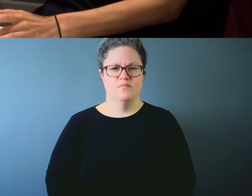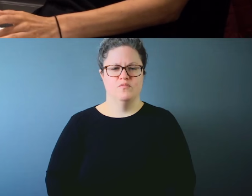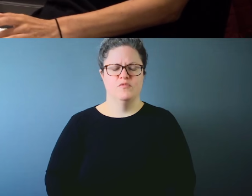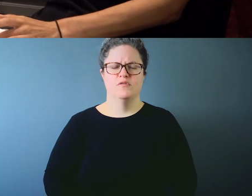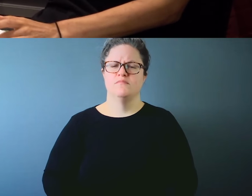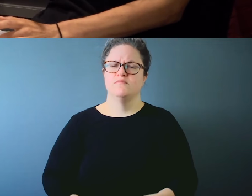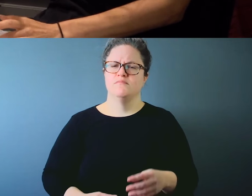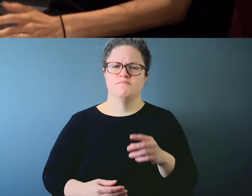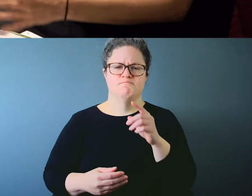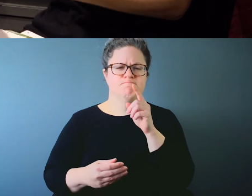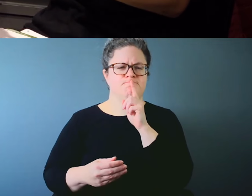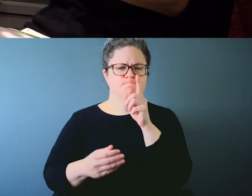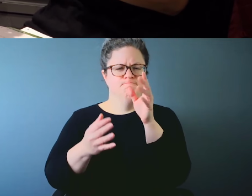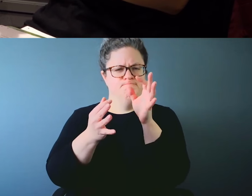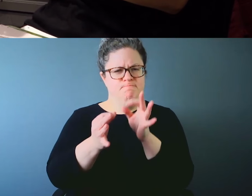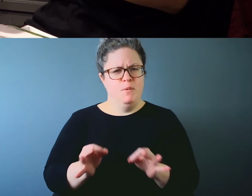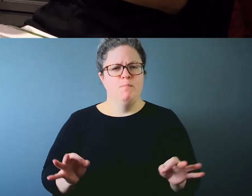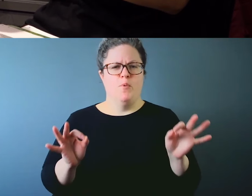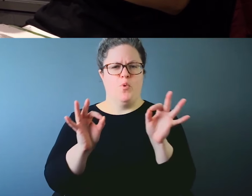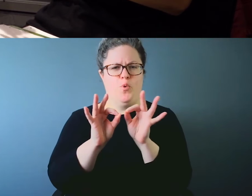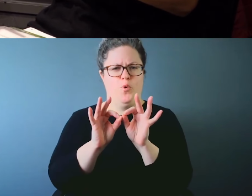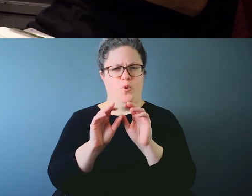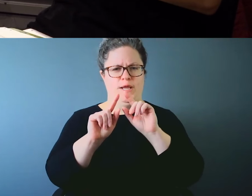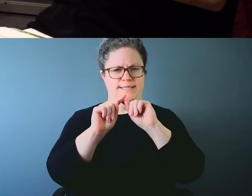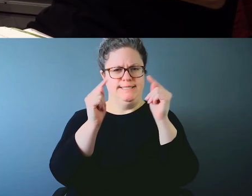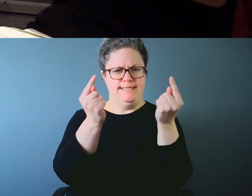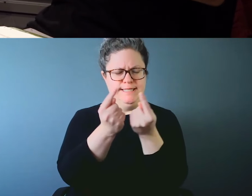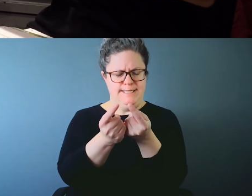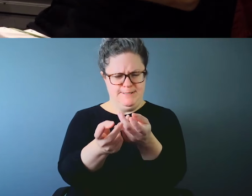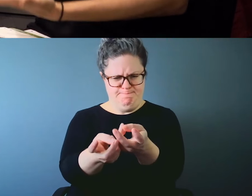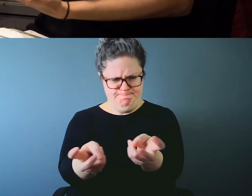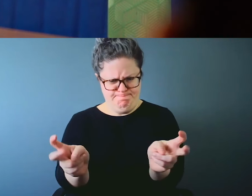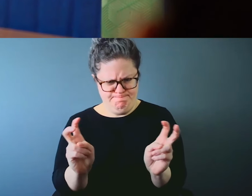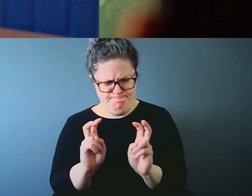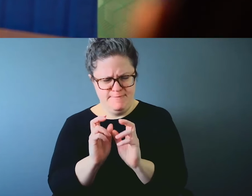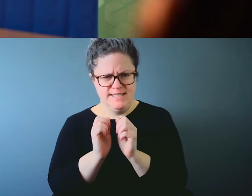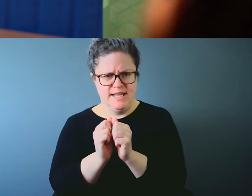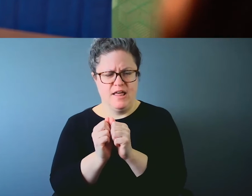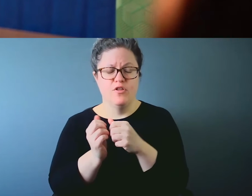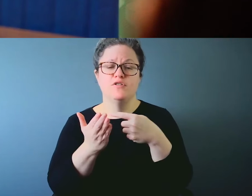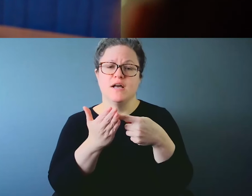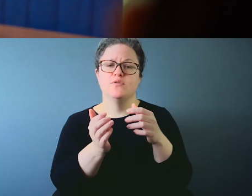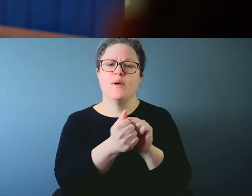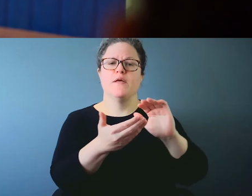It's so important for the team to come together with consultants, with actors,